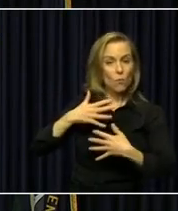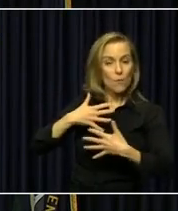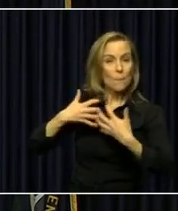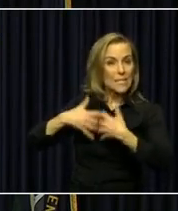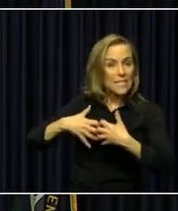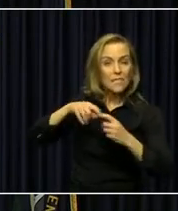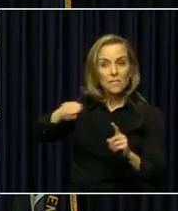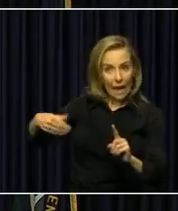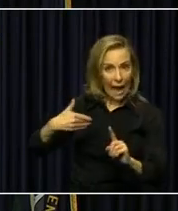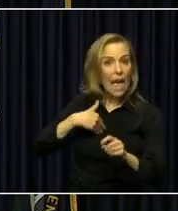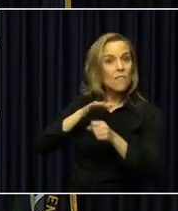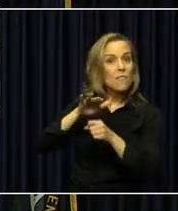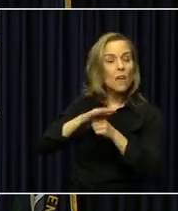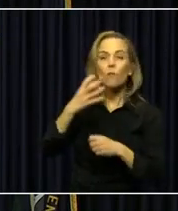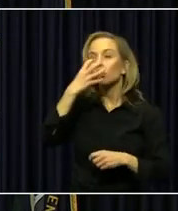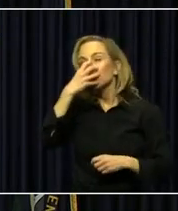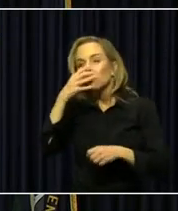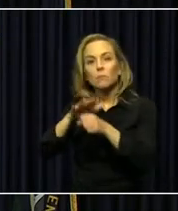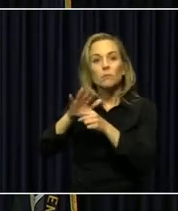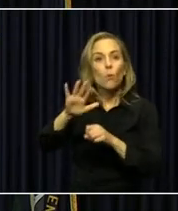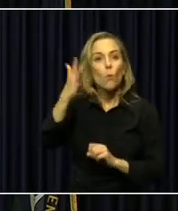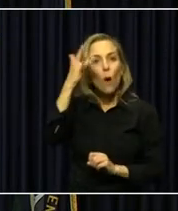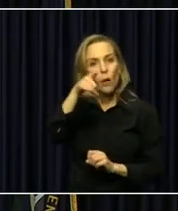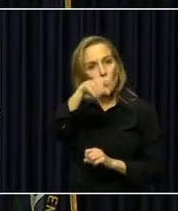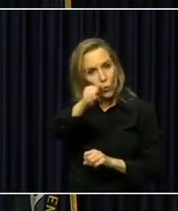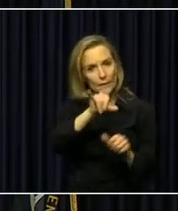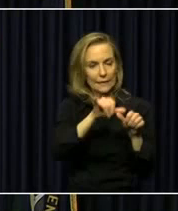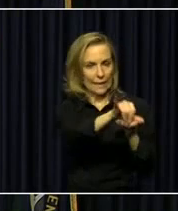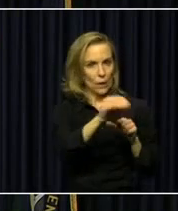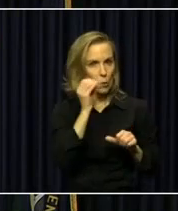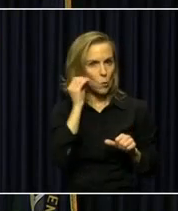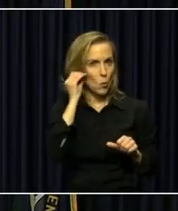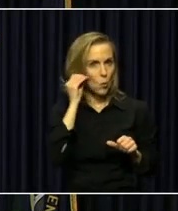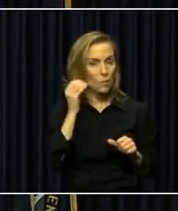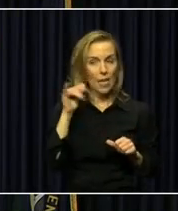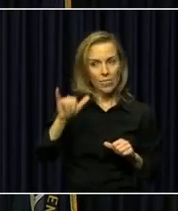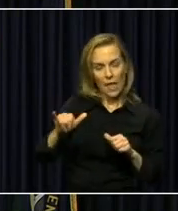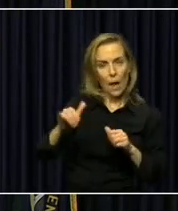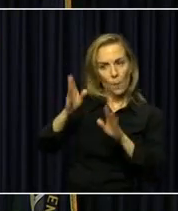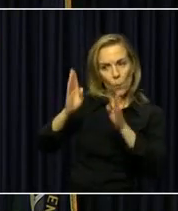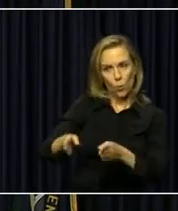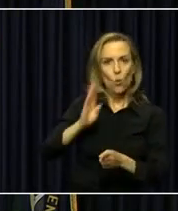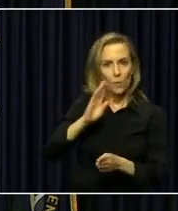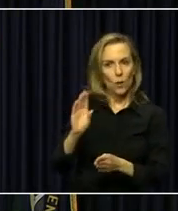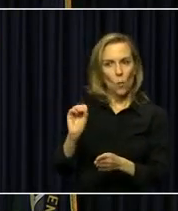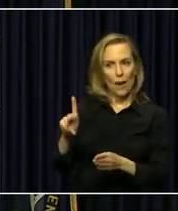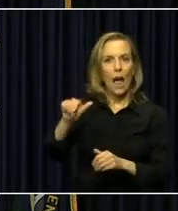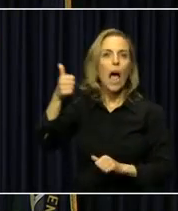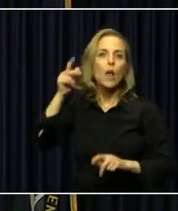NUMBER OF NEW CASES IN THIS GRAPH. I DID PUT UP SOUTH DAKOTA, WHICH IS A STATE THAT HASN'T DONE A